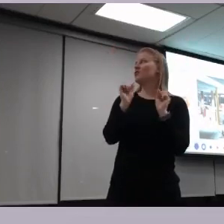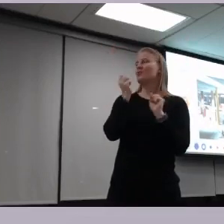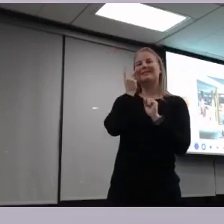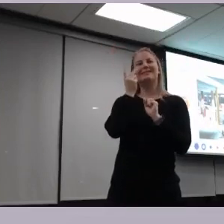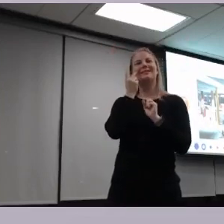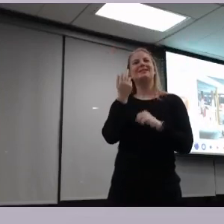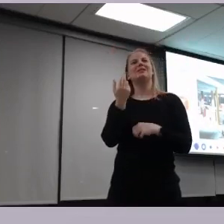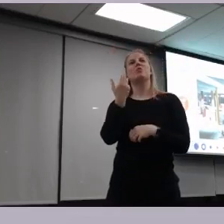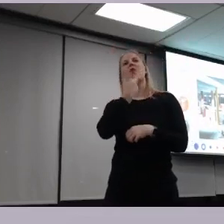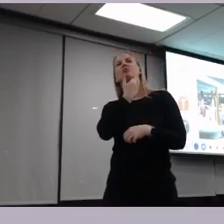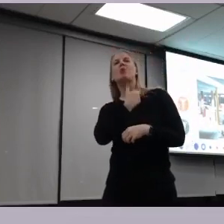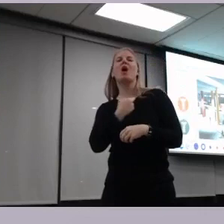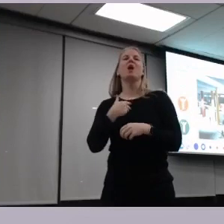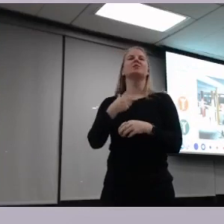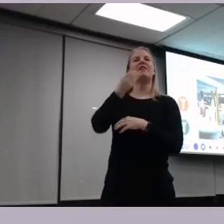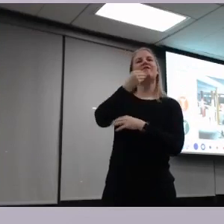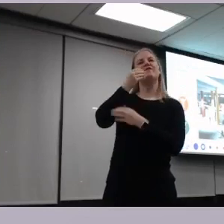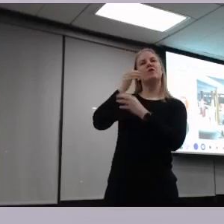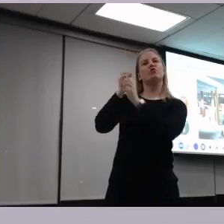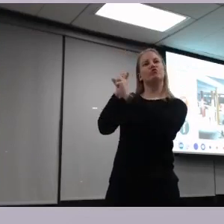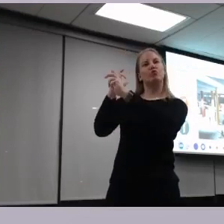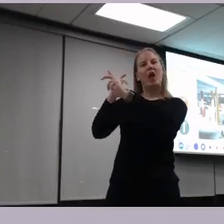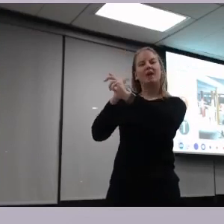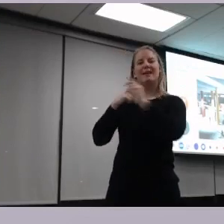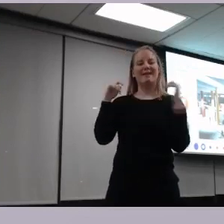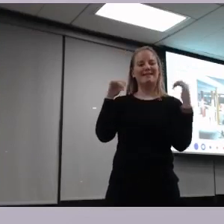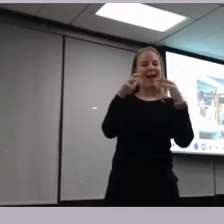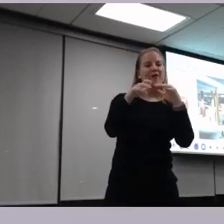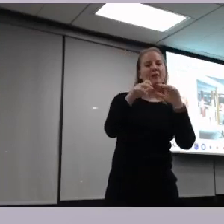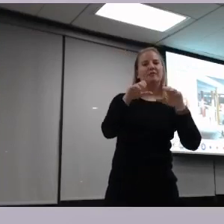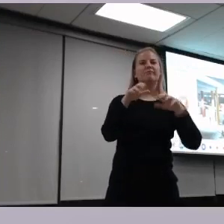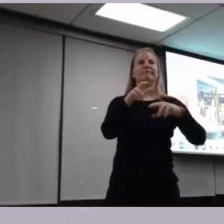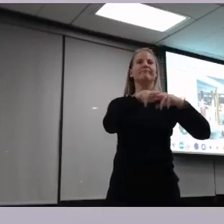opportunities and the play feature in the front in the foreground.